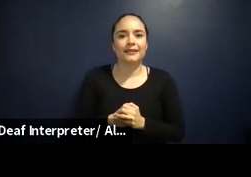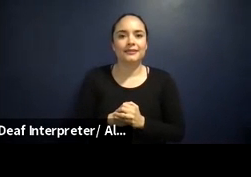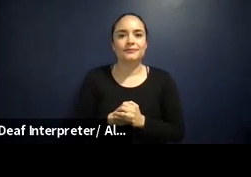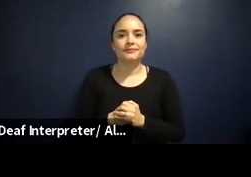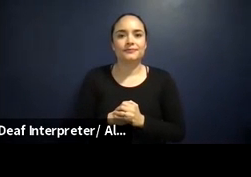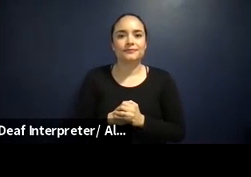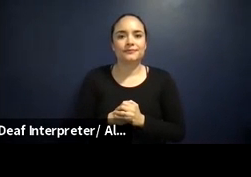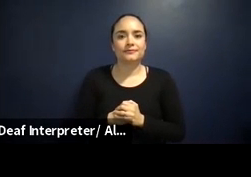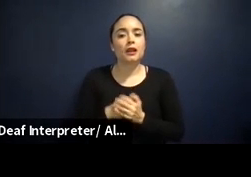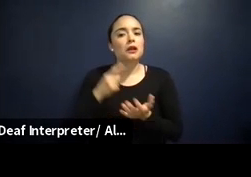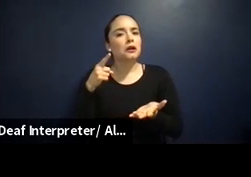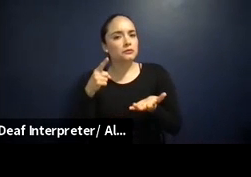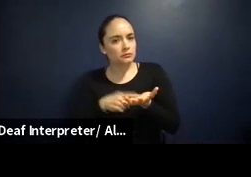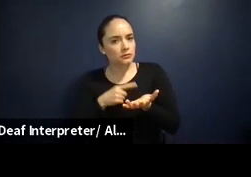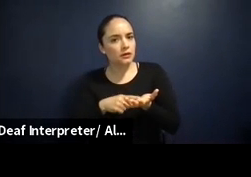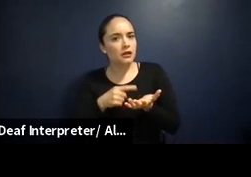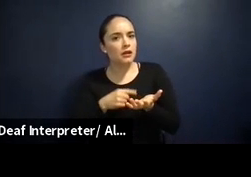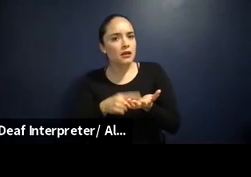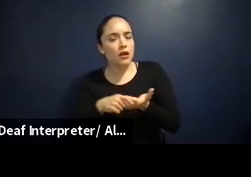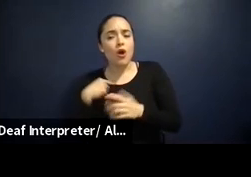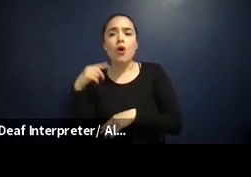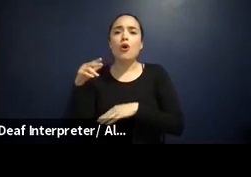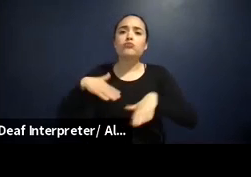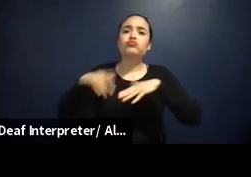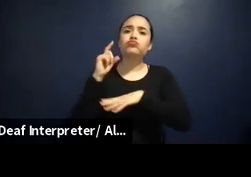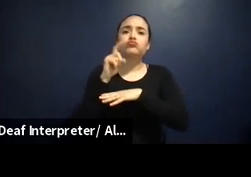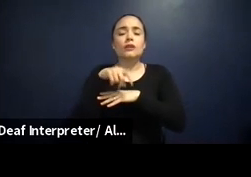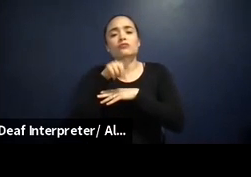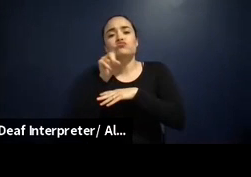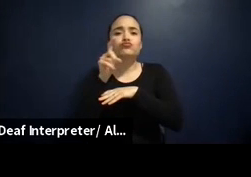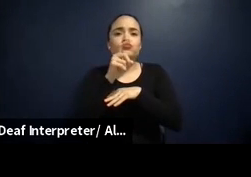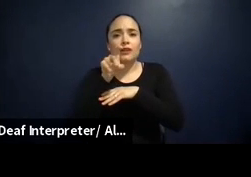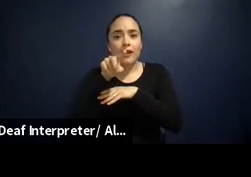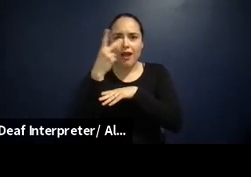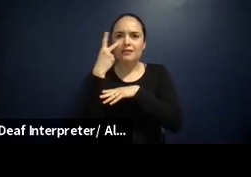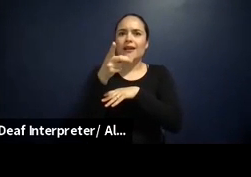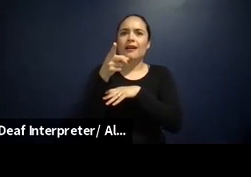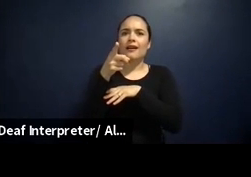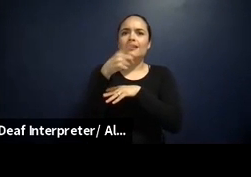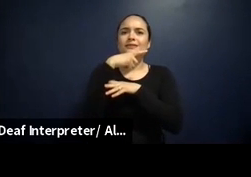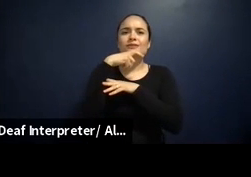a desert temple, and some of the blocks have been carved into what looks like the faces of creepers,